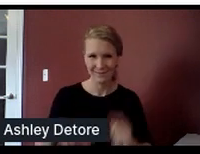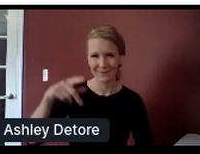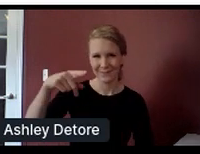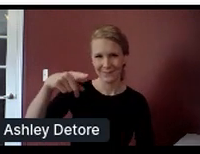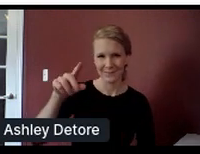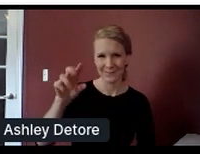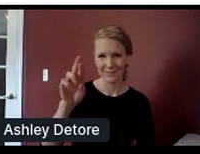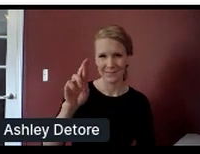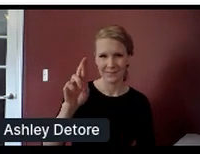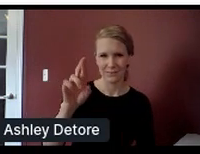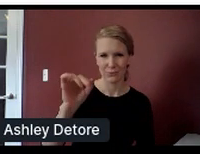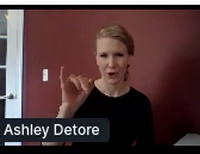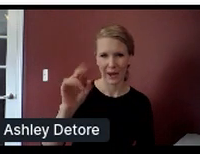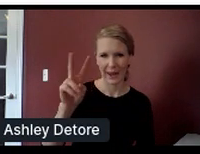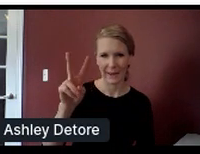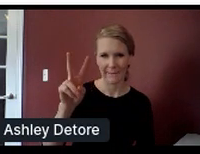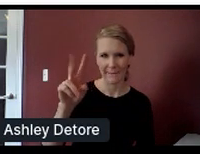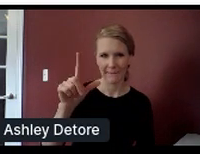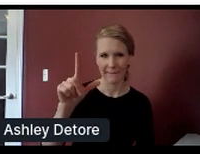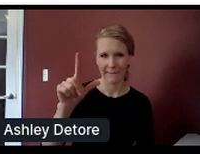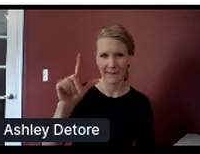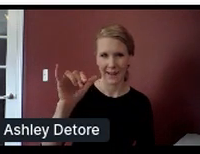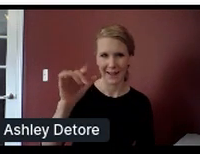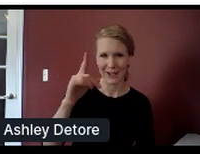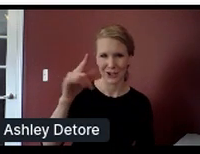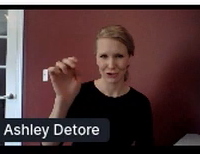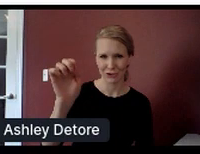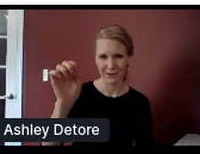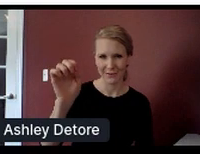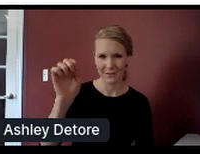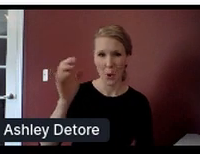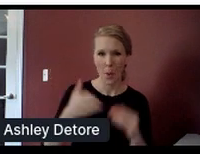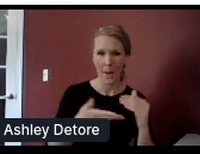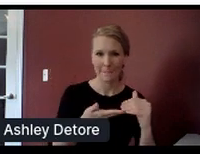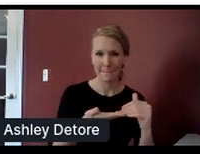I want you to, in the chat, tell me